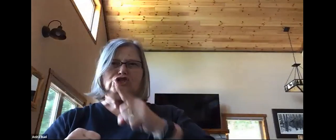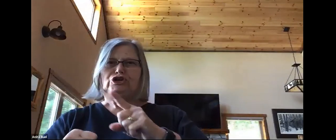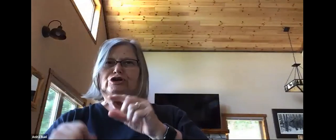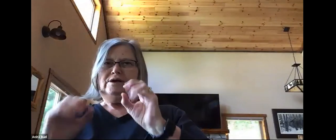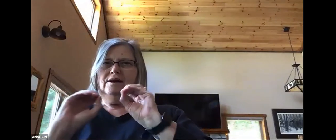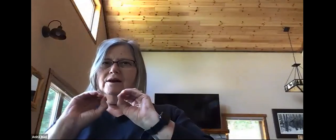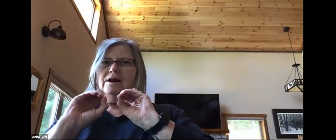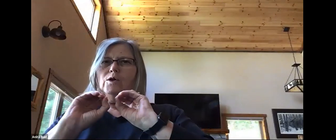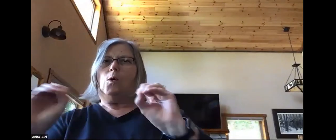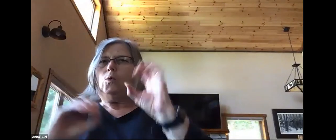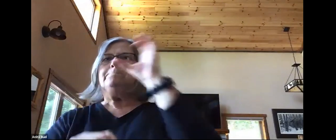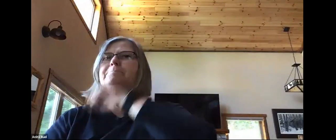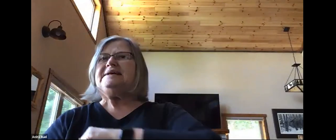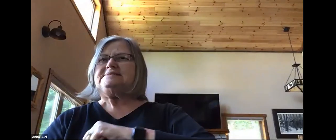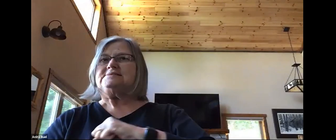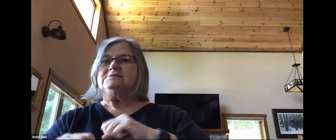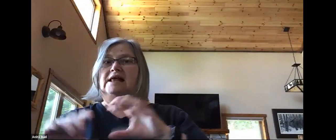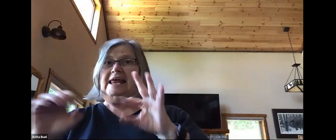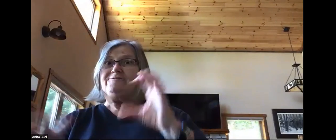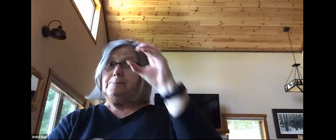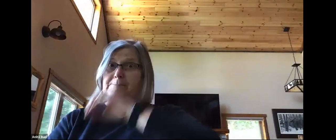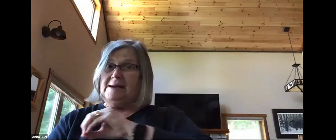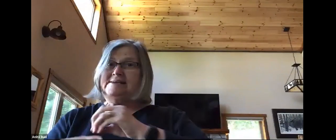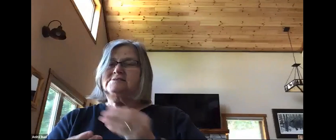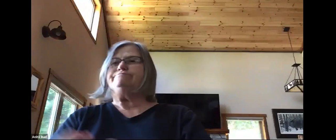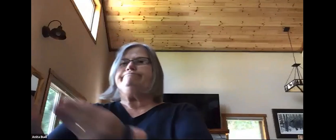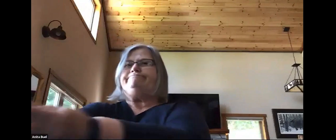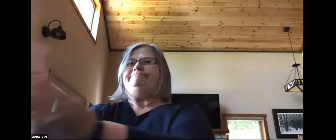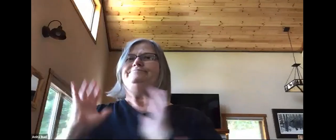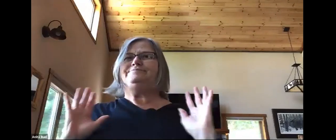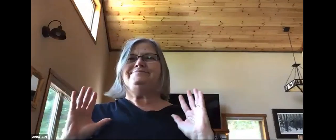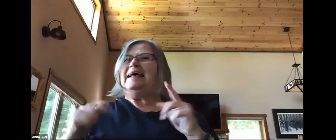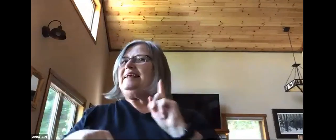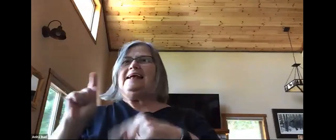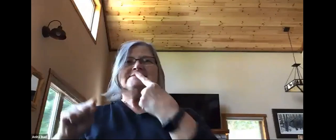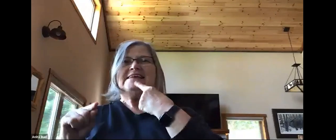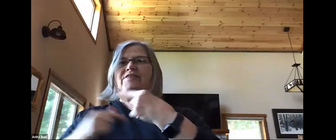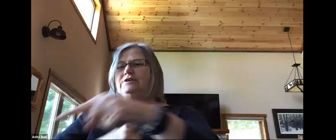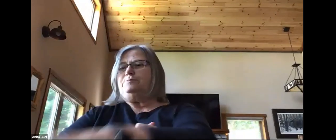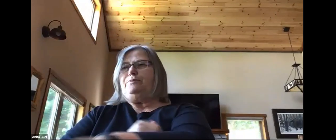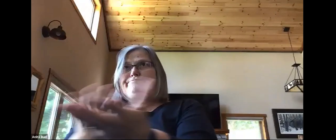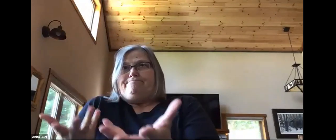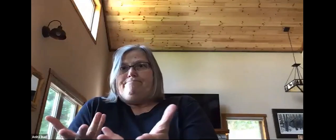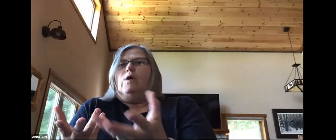I made sure that there was nothing missed. If there was missed information, I would give it back to them.